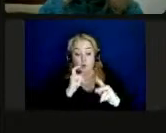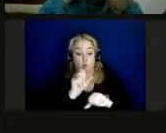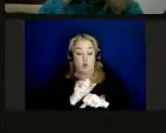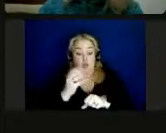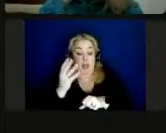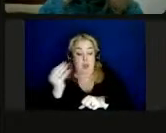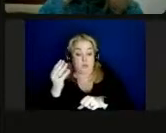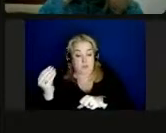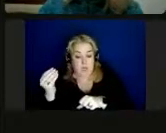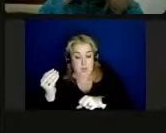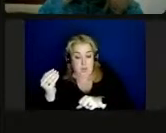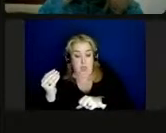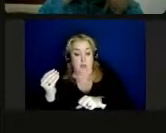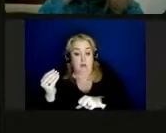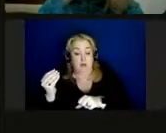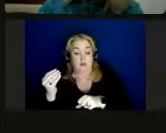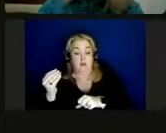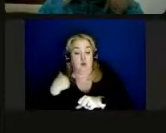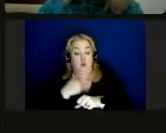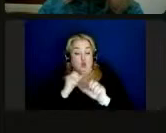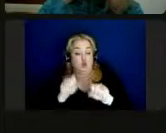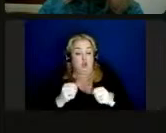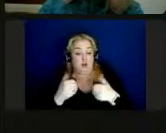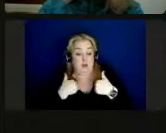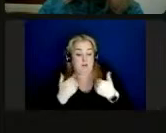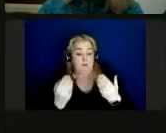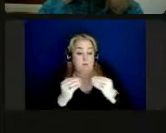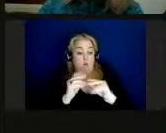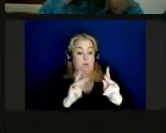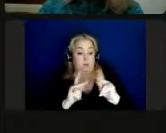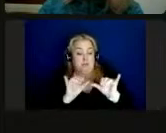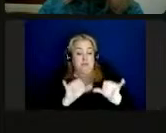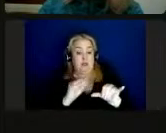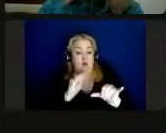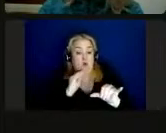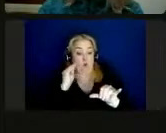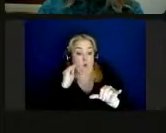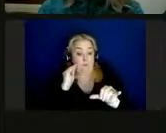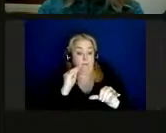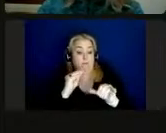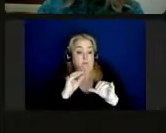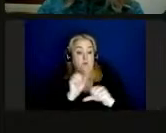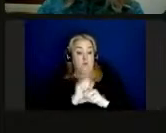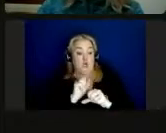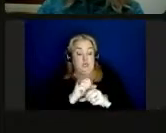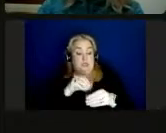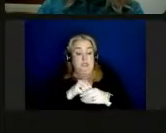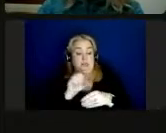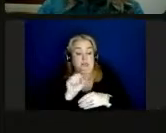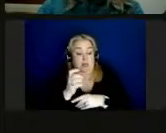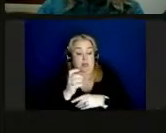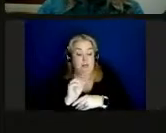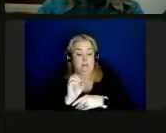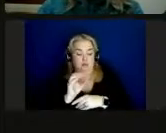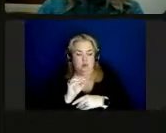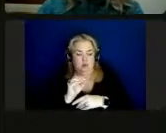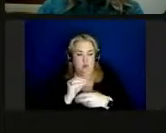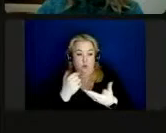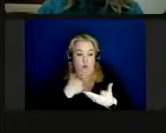THE PANDEMIC FOLKS WORKING OUT OF TOWN OF NOT CURED AGAIN BUT